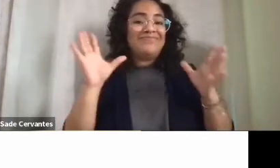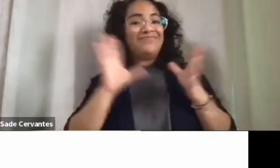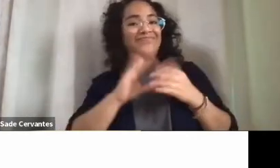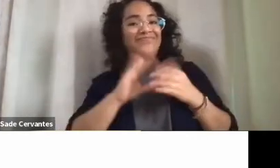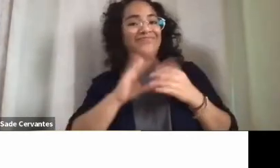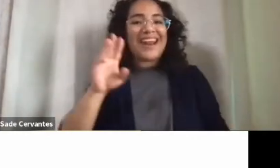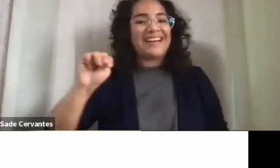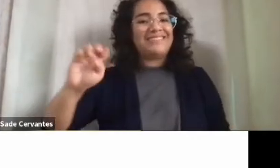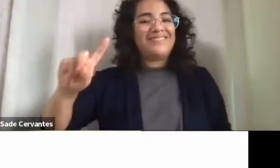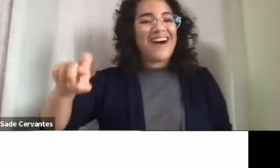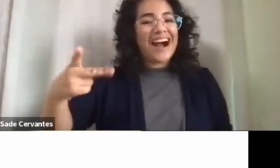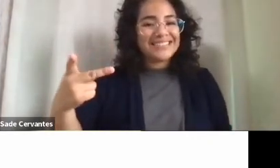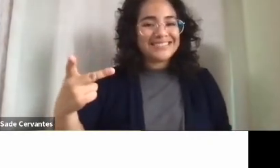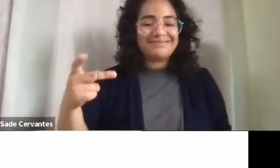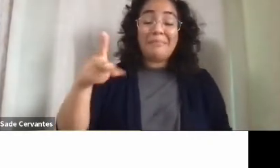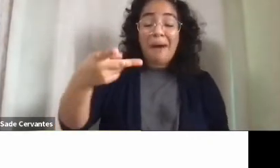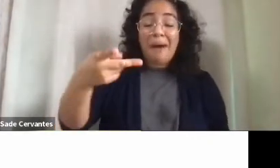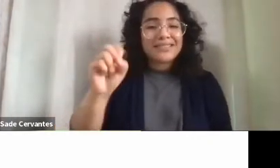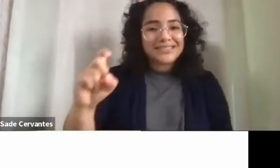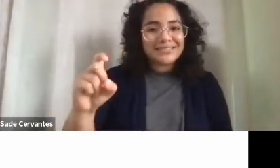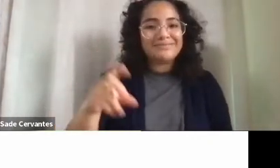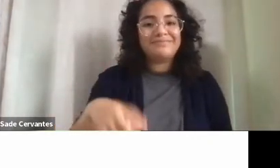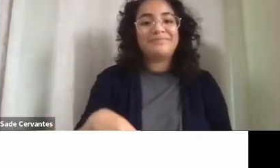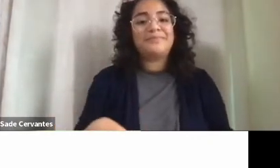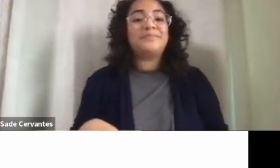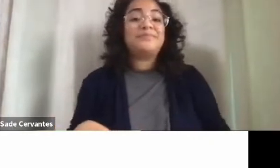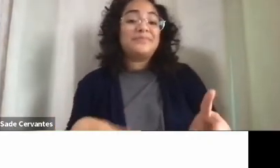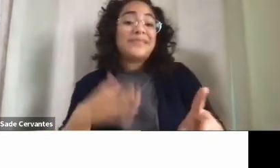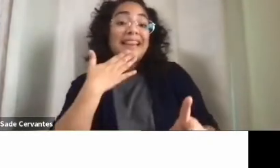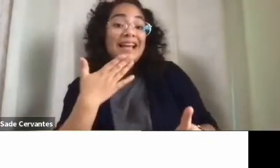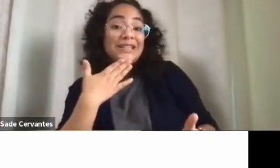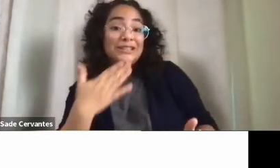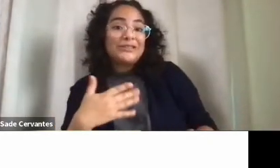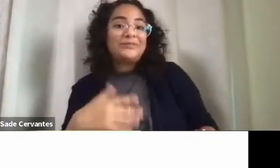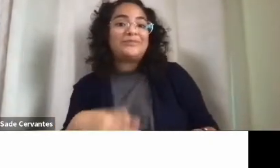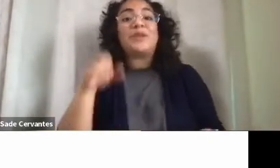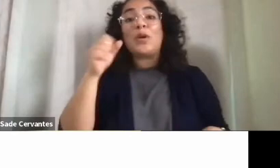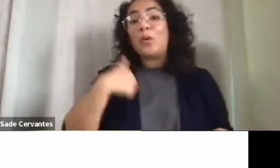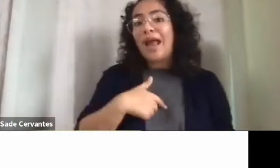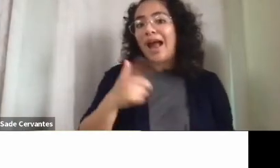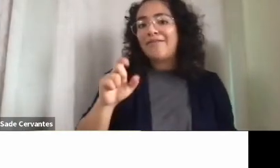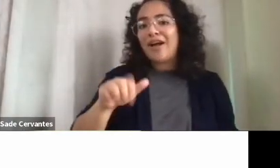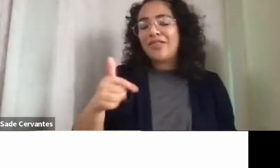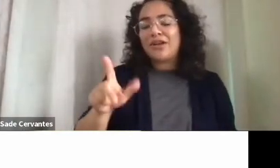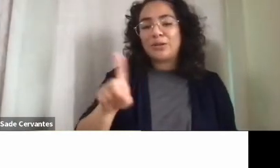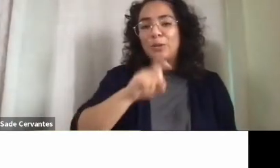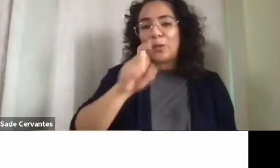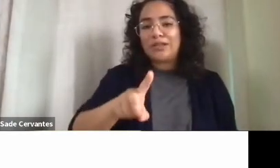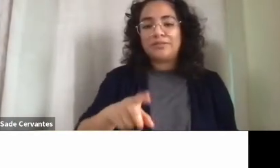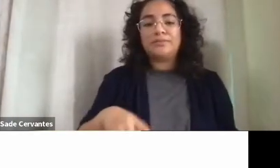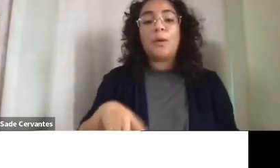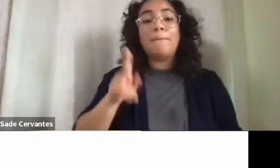thank you so much. We do have one additional question submitted. Do people living with HIV or